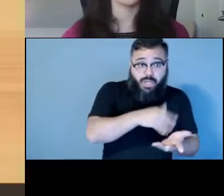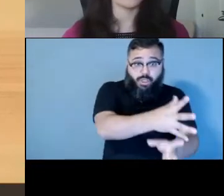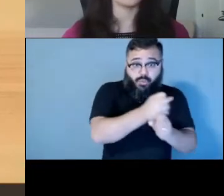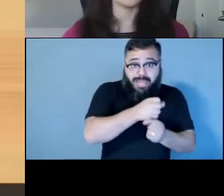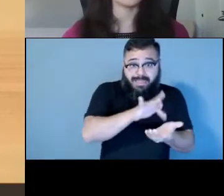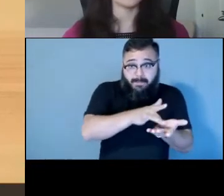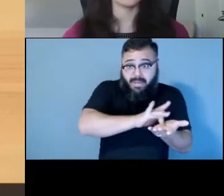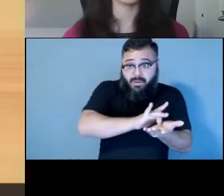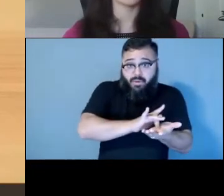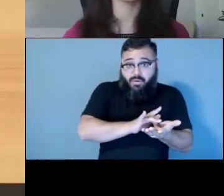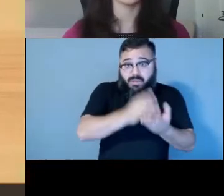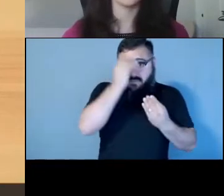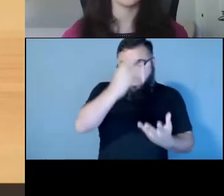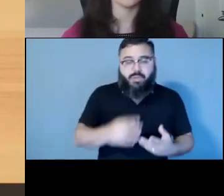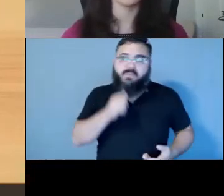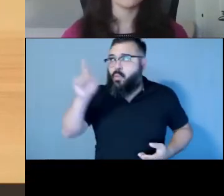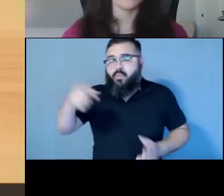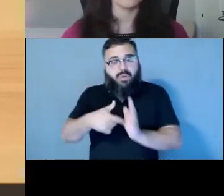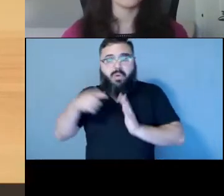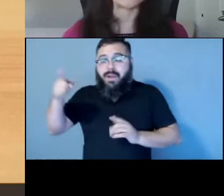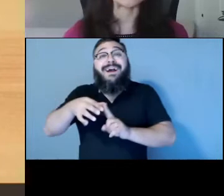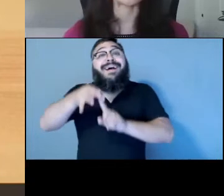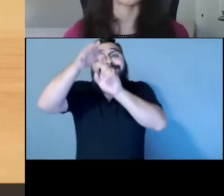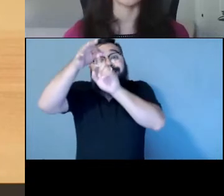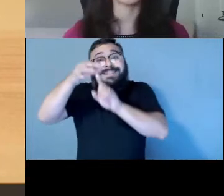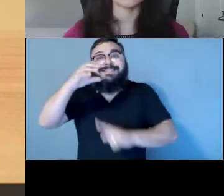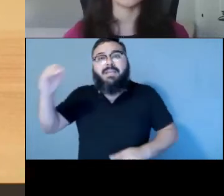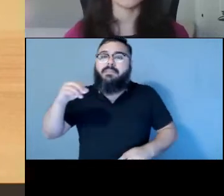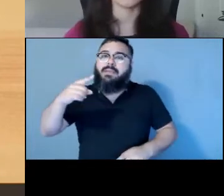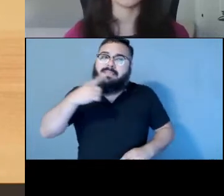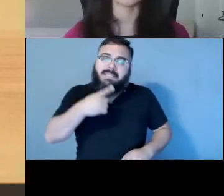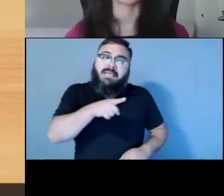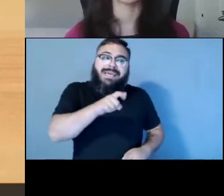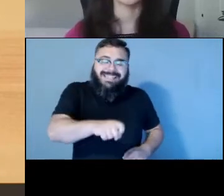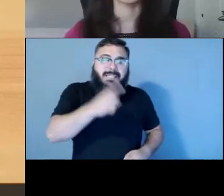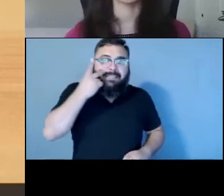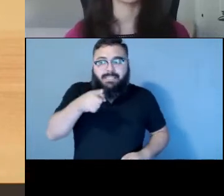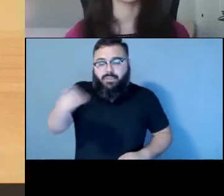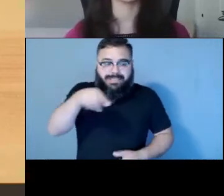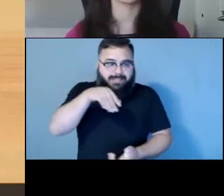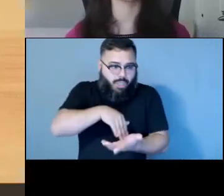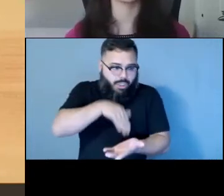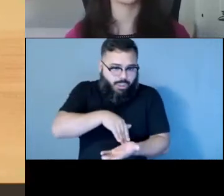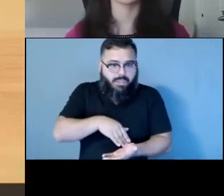that you may need to see, unless the employer is insisting that you see a particular doctor, but typically this medical support